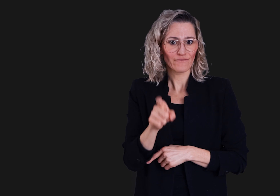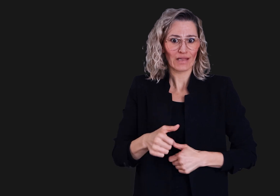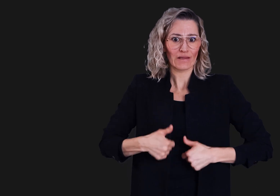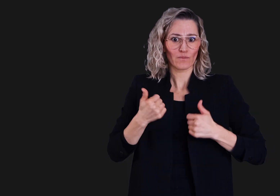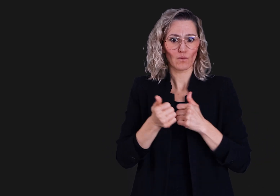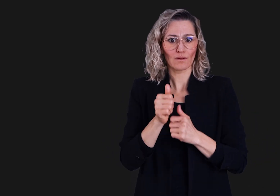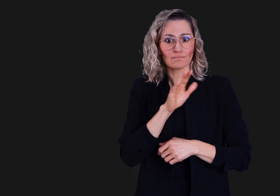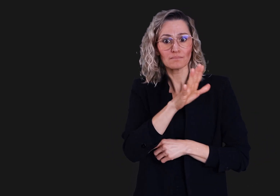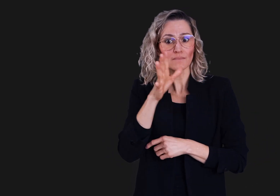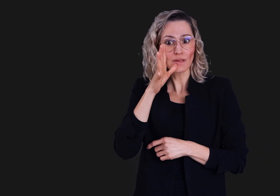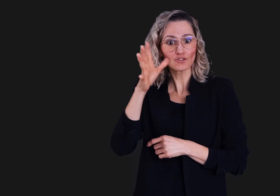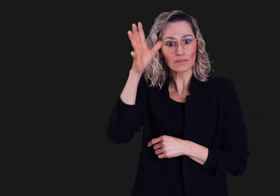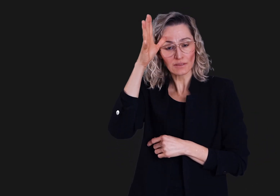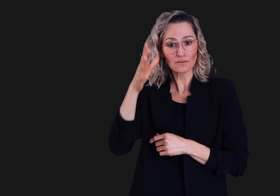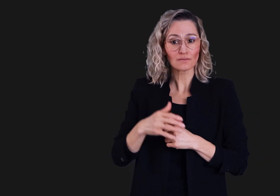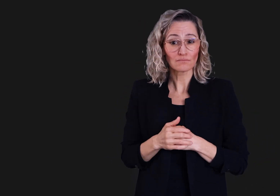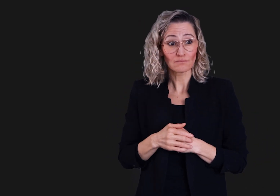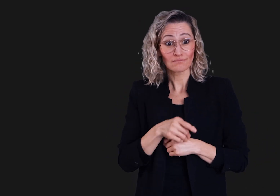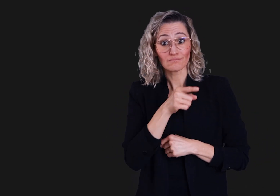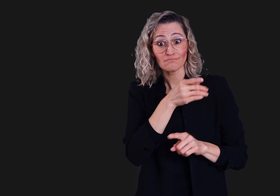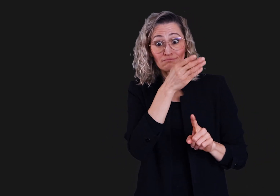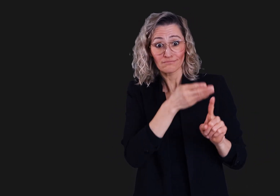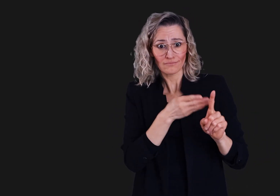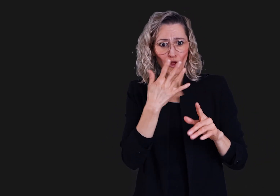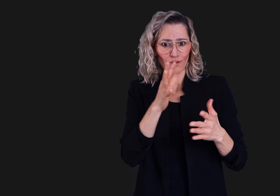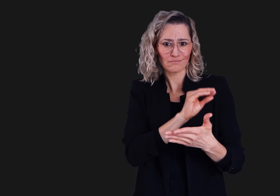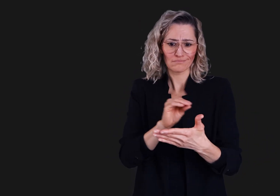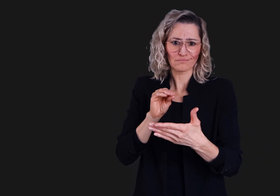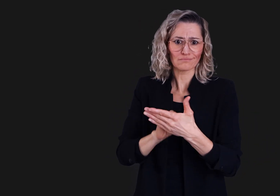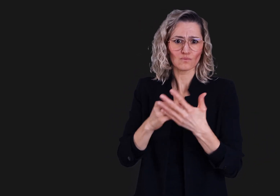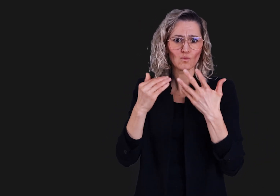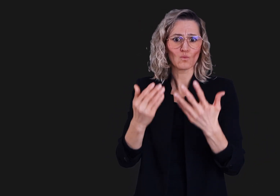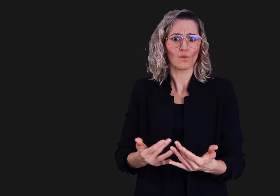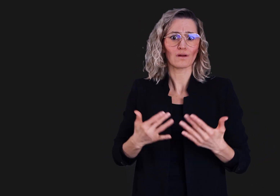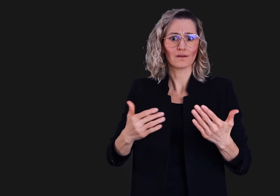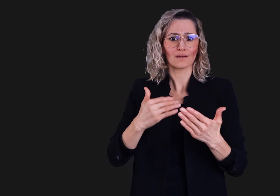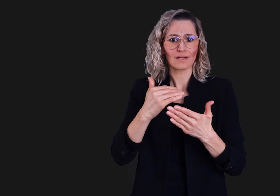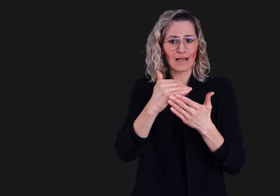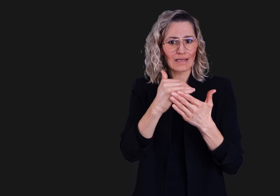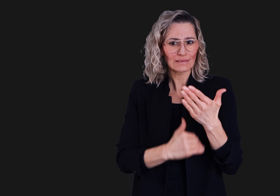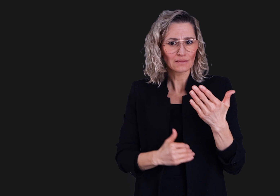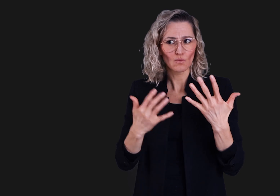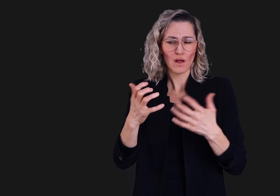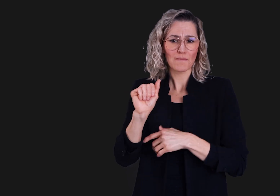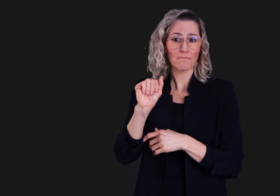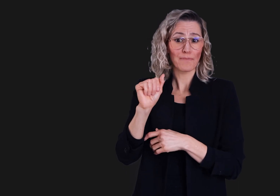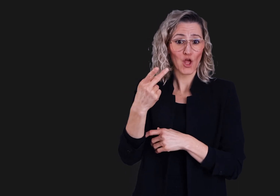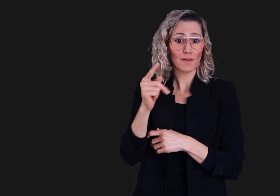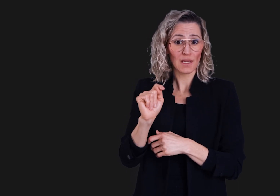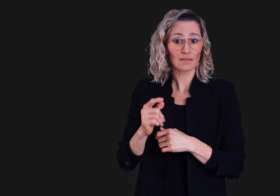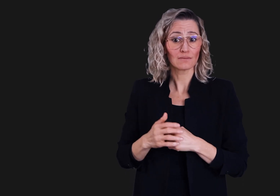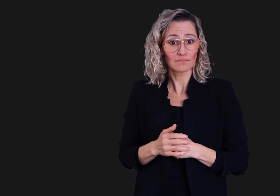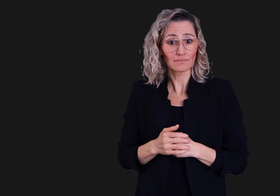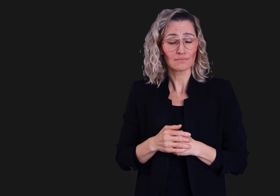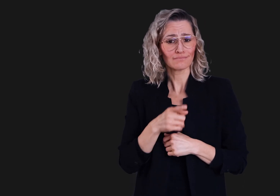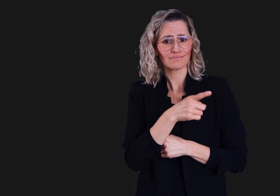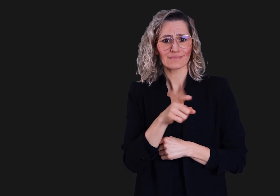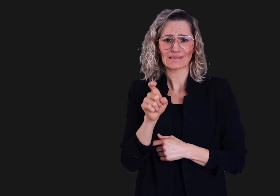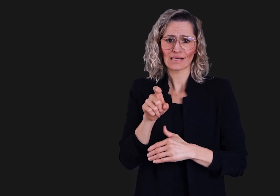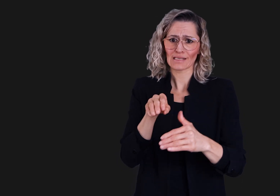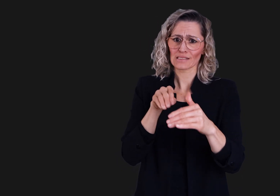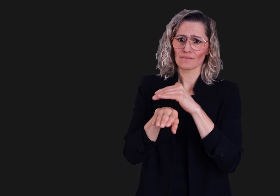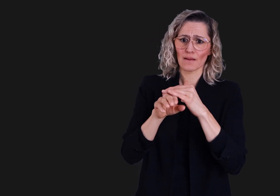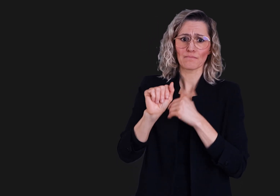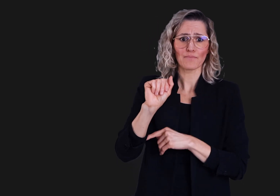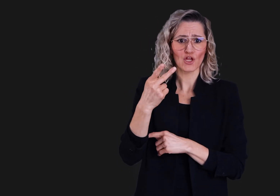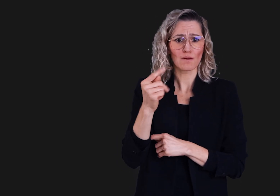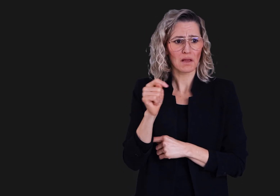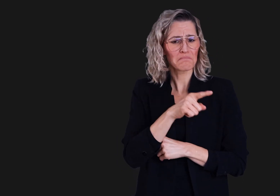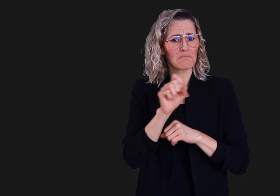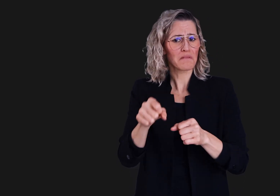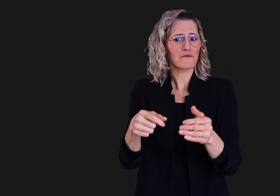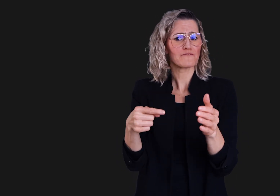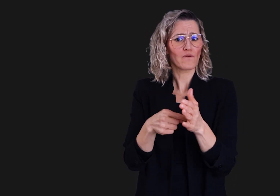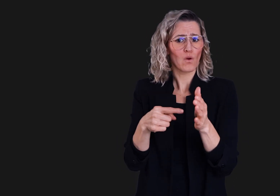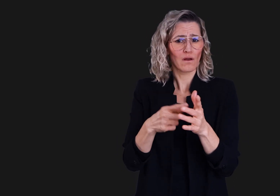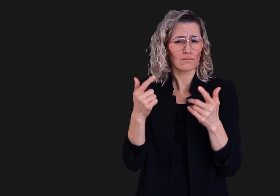They live with their parents. They have been on a waiting list for an apartment. They need an accessible apartment they can afford.